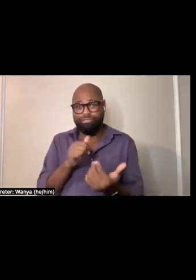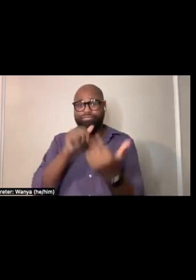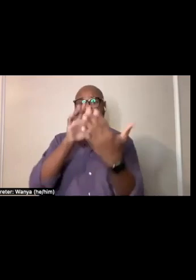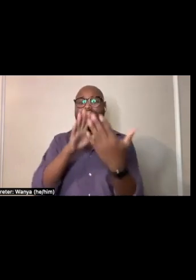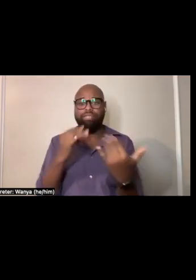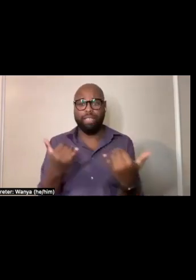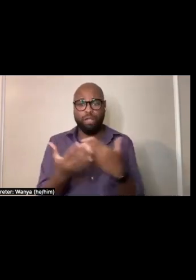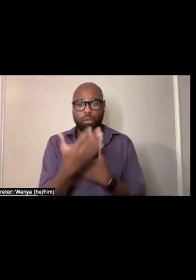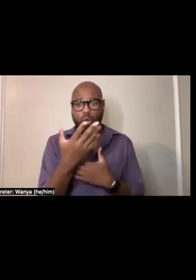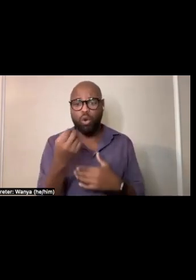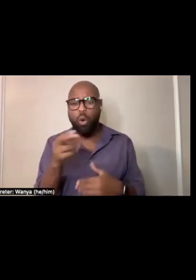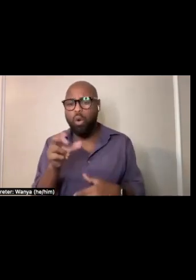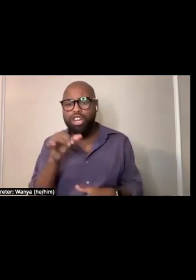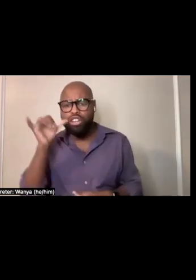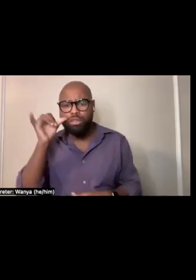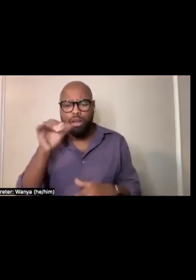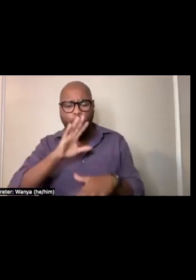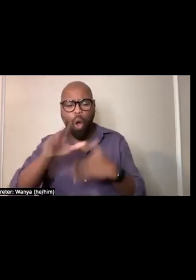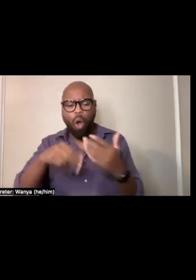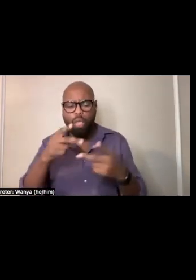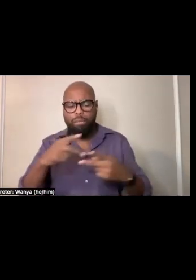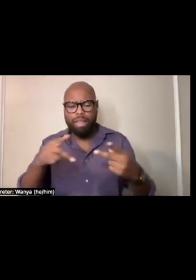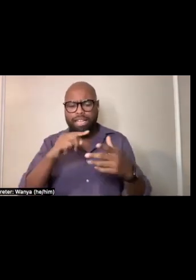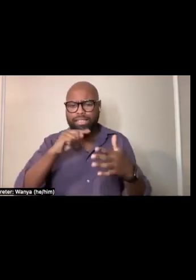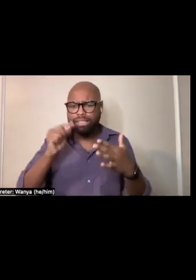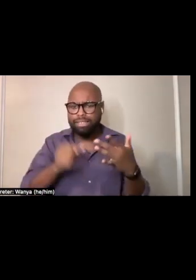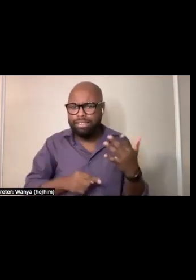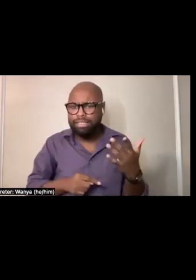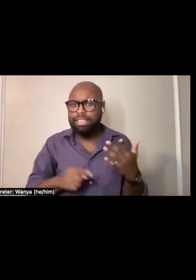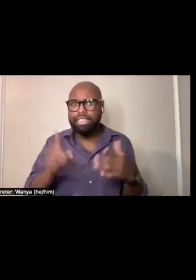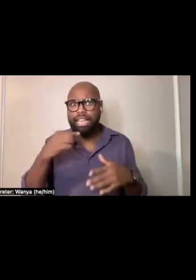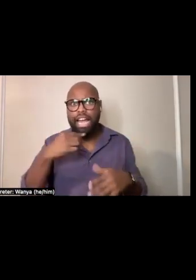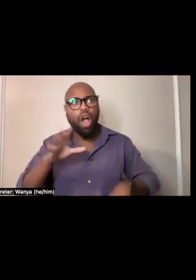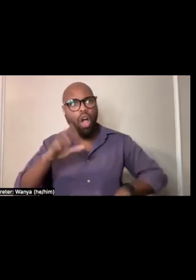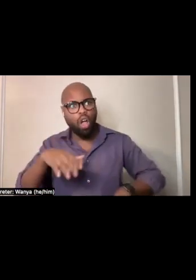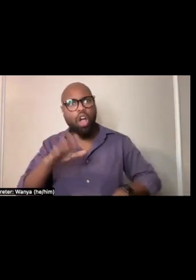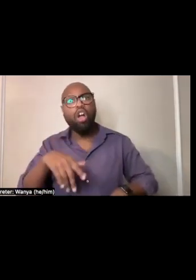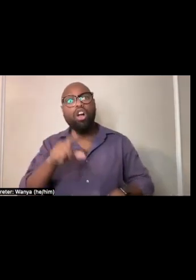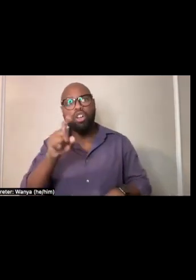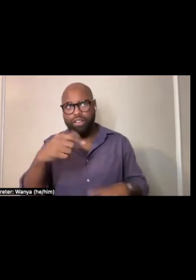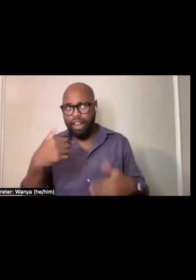about all the places that, you know, they'll they'll tell you you have to have an income of x